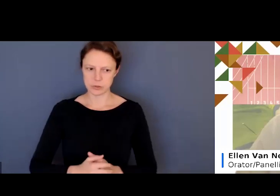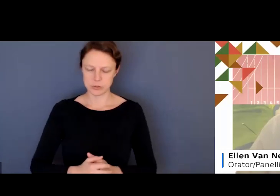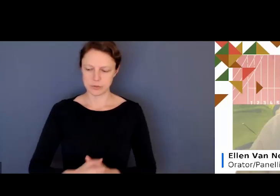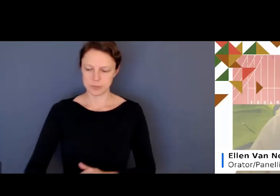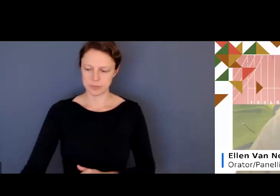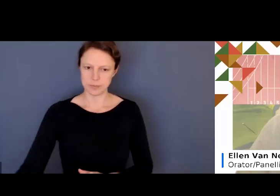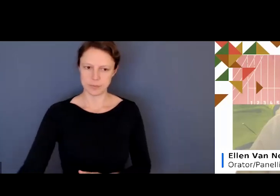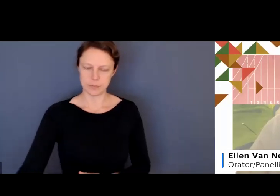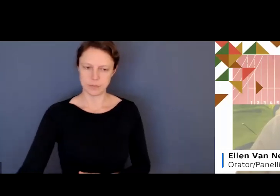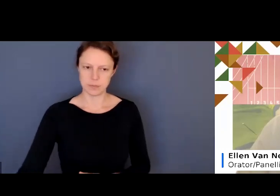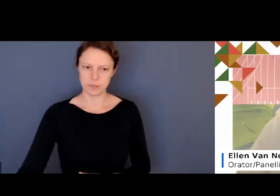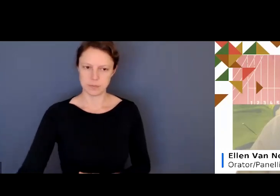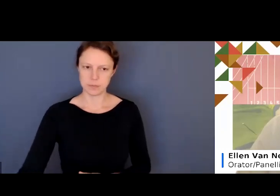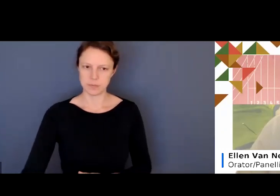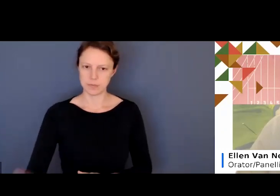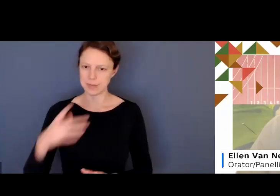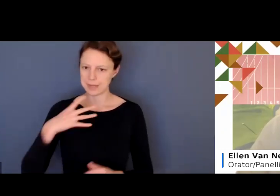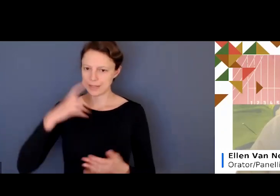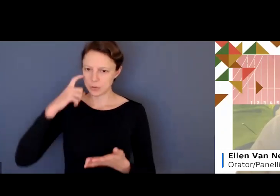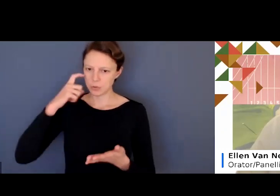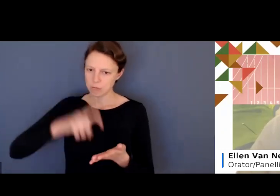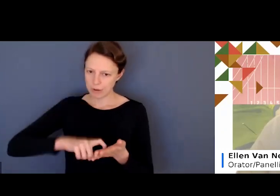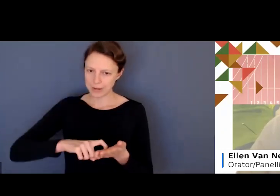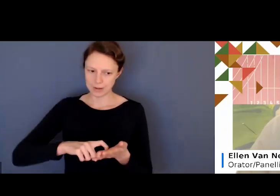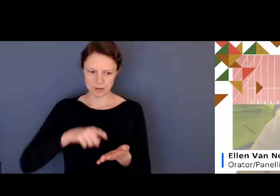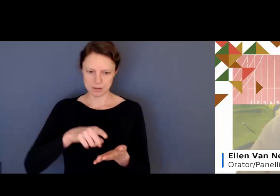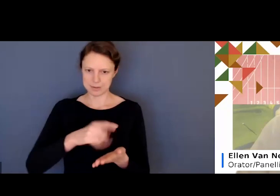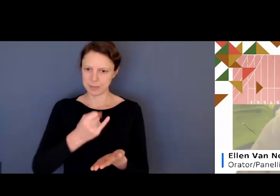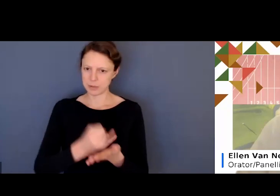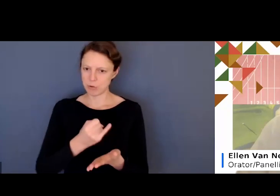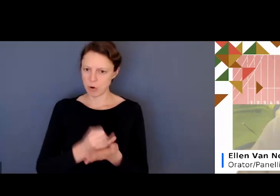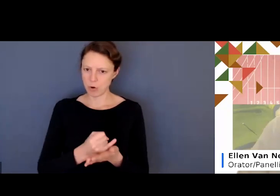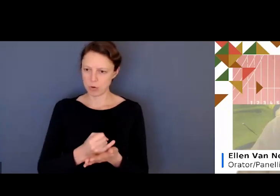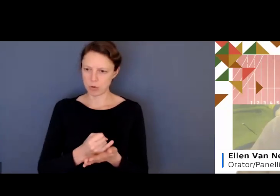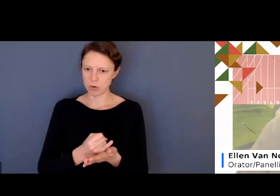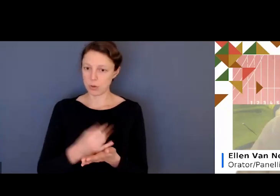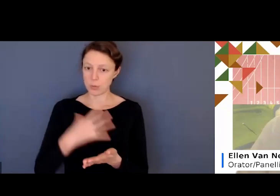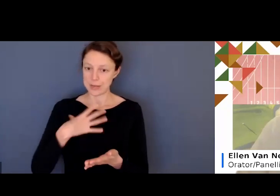to recognize what is wrong. We need leadership